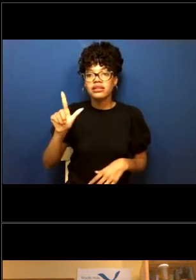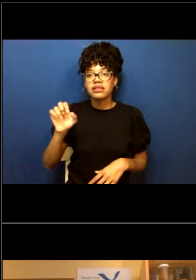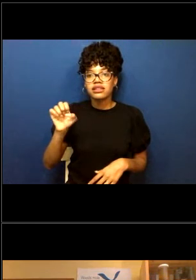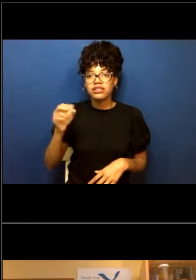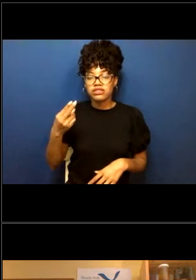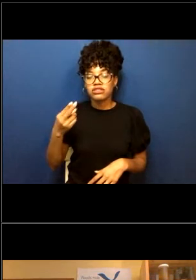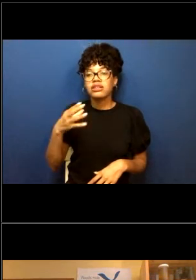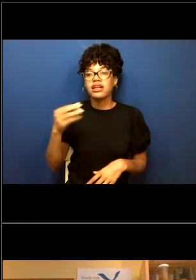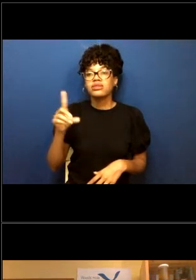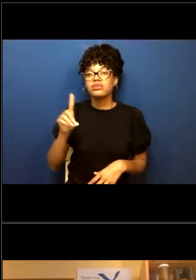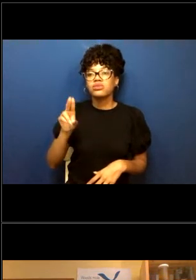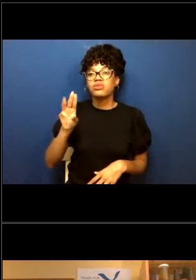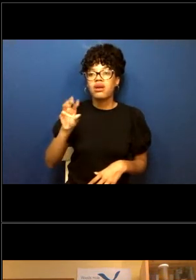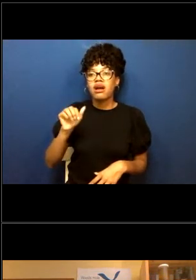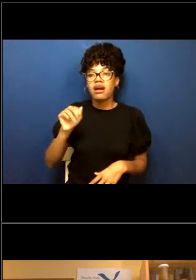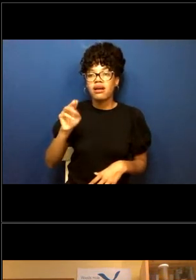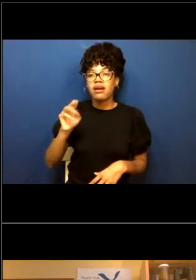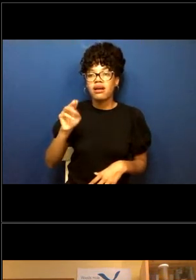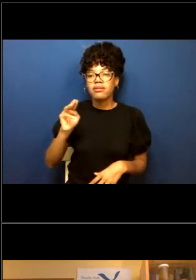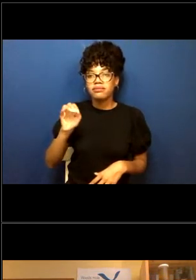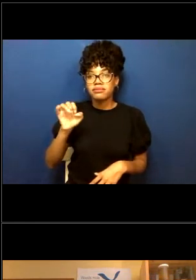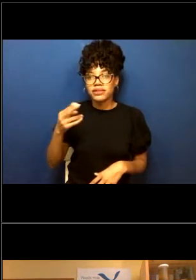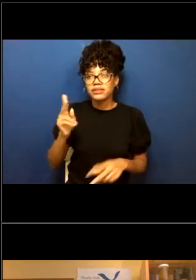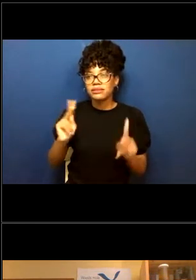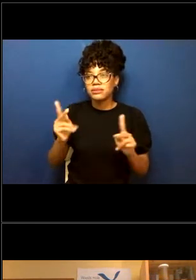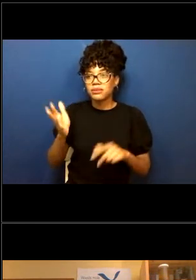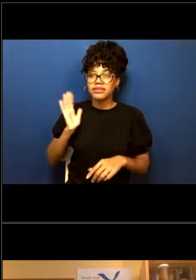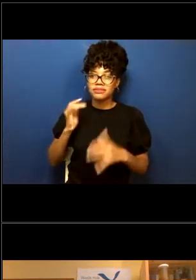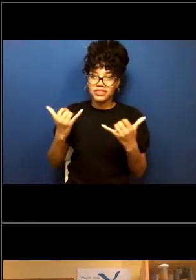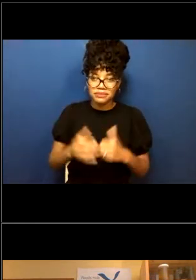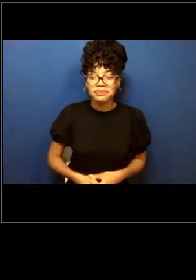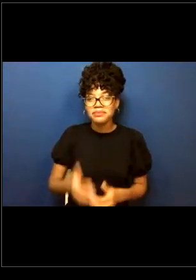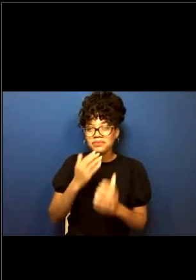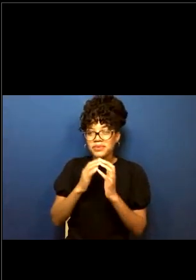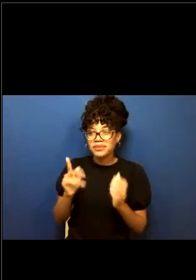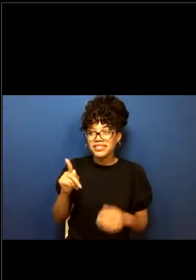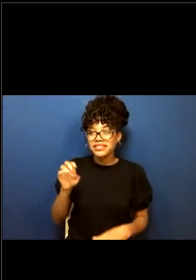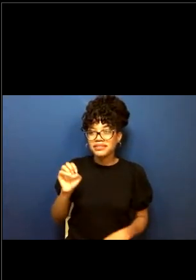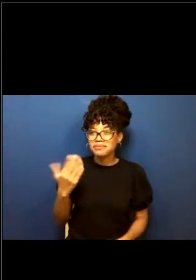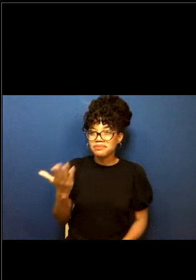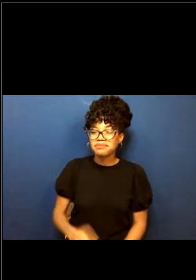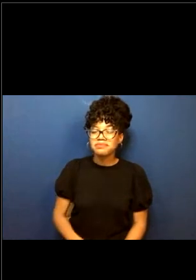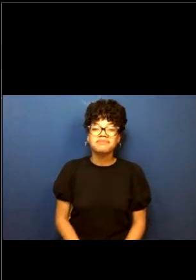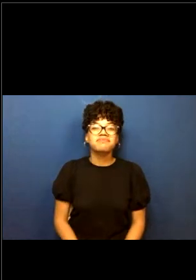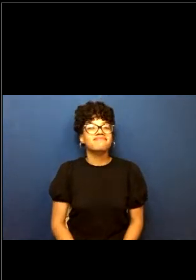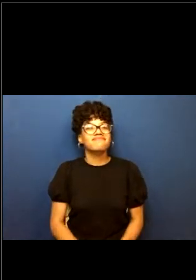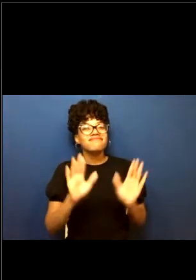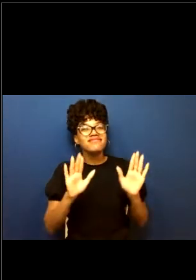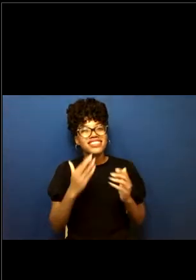So I'm super excited to hear what you have to share. Over to you Katie. Great, thank you Grace.